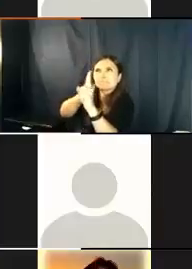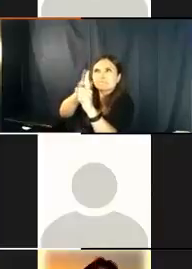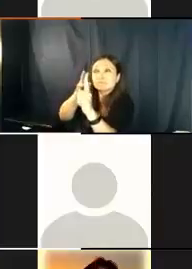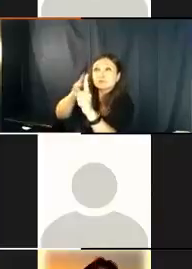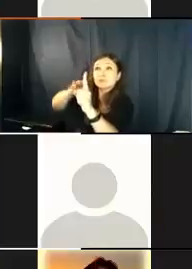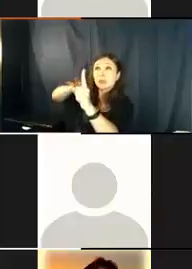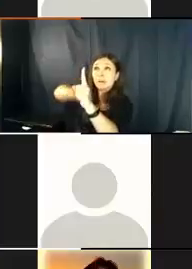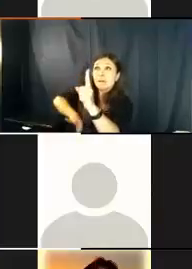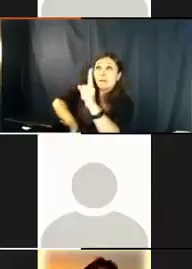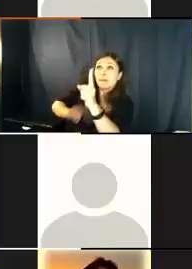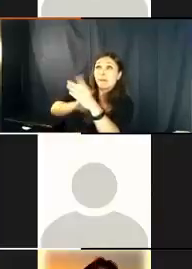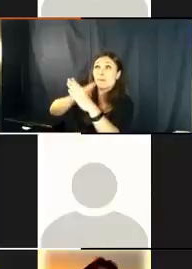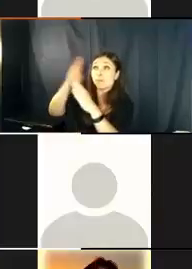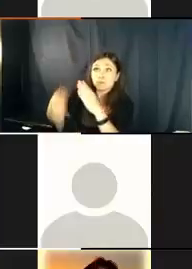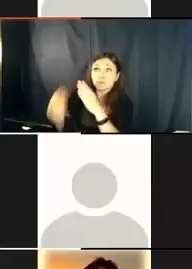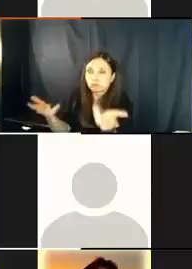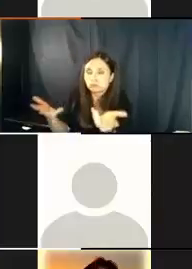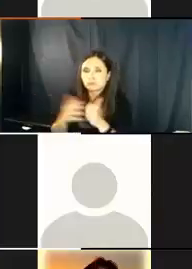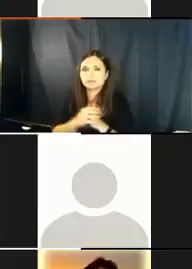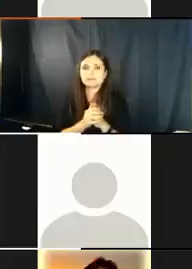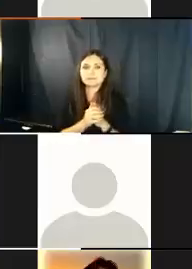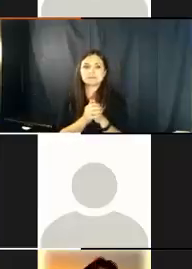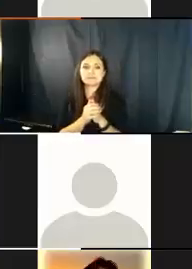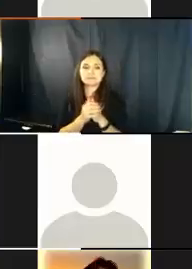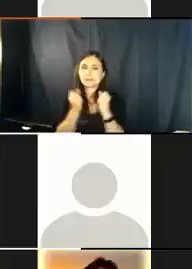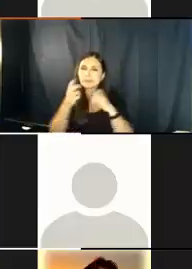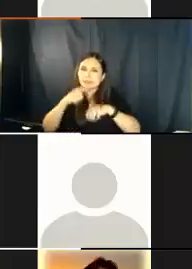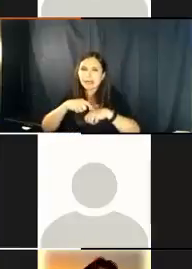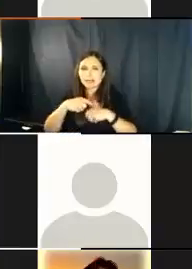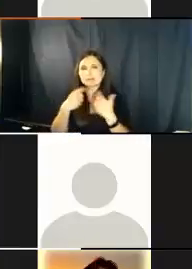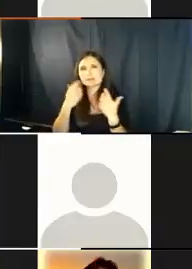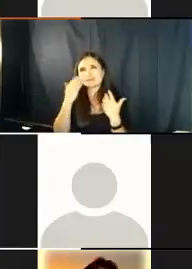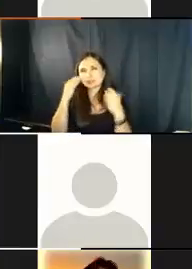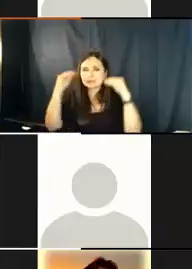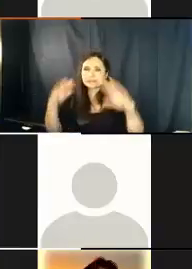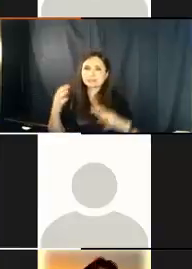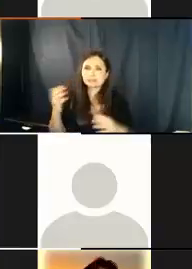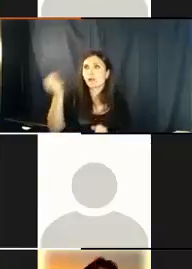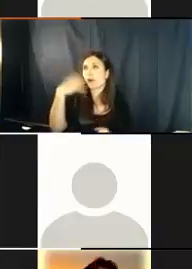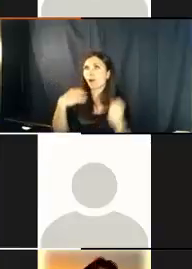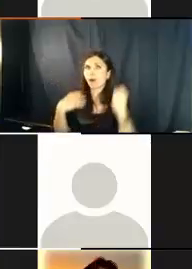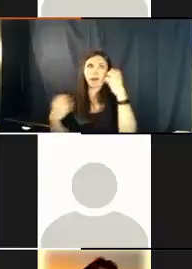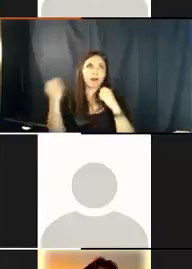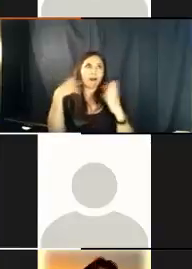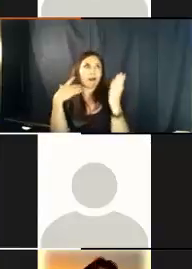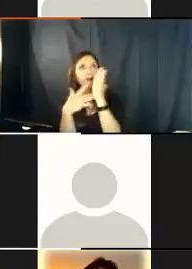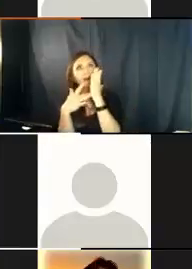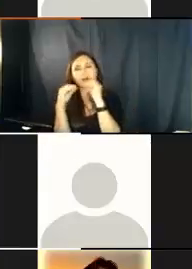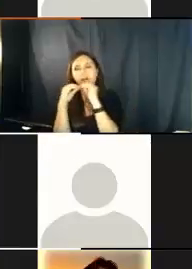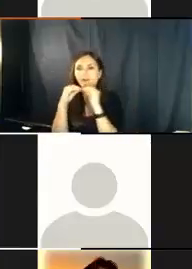Oftentimes we throw new technology at teachers, and I'm guilty of this because I love this tool and I think this tool is so cool.